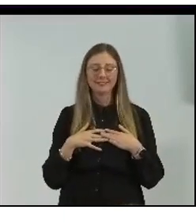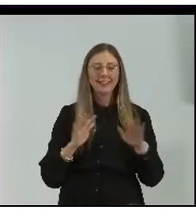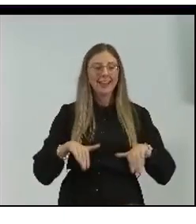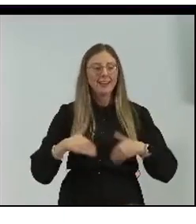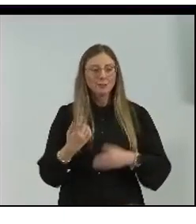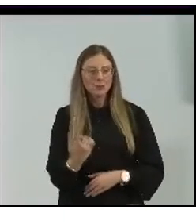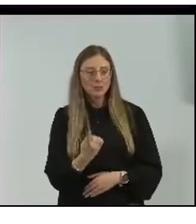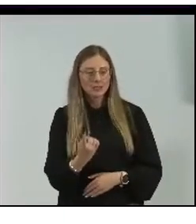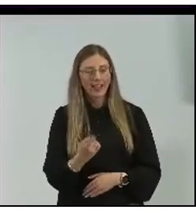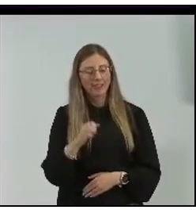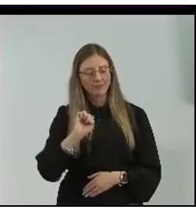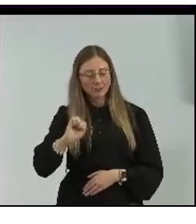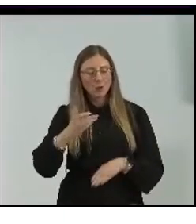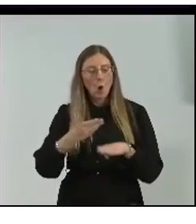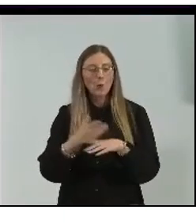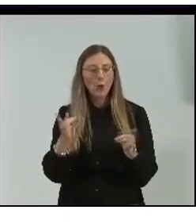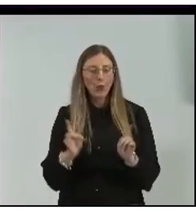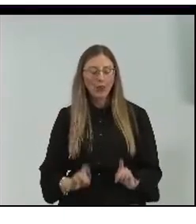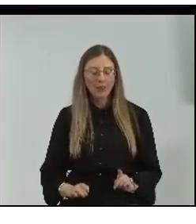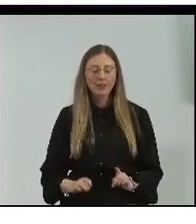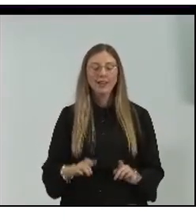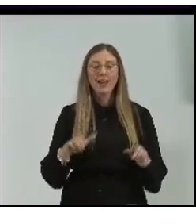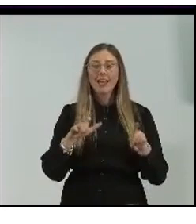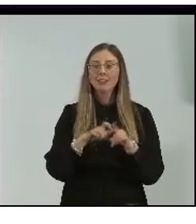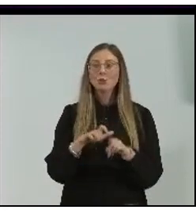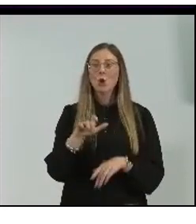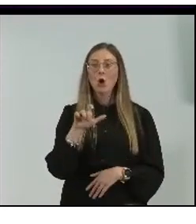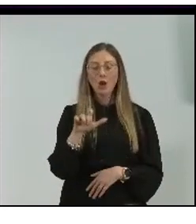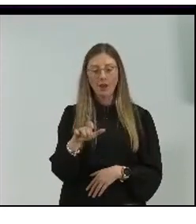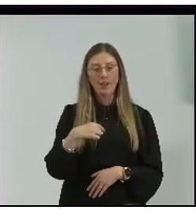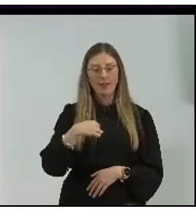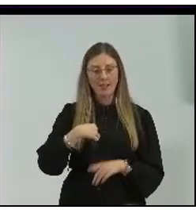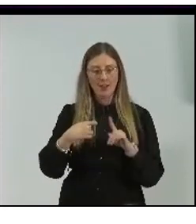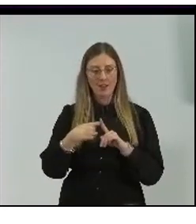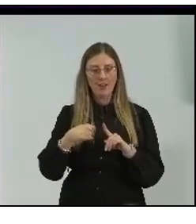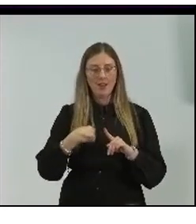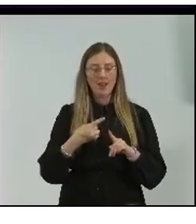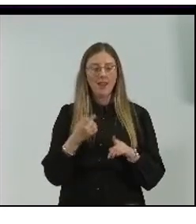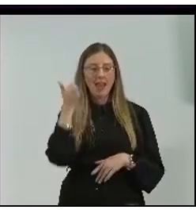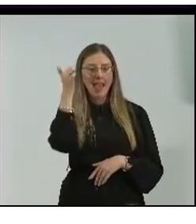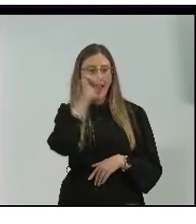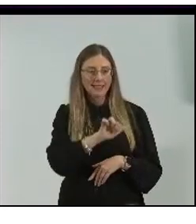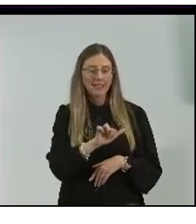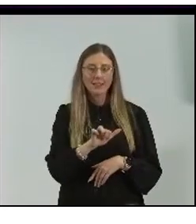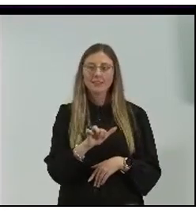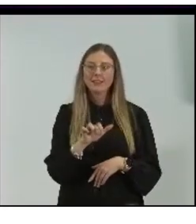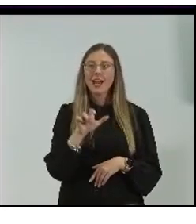tell us a bit about the work that you do? DOUG: Yes, I'm Doug Koppenhofer. I run the Centre of Excellence at Crawford Technologies in charge